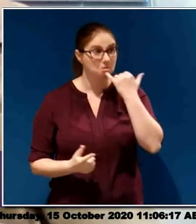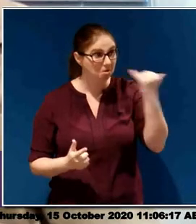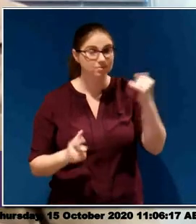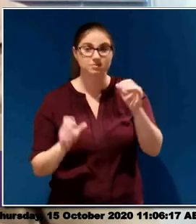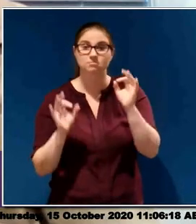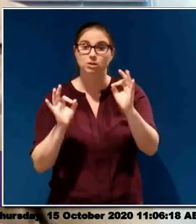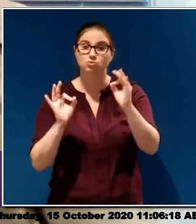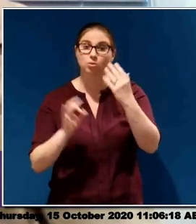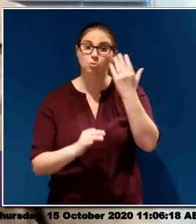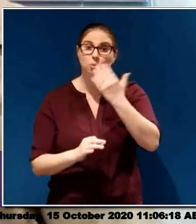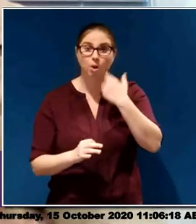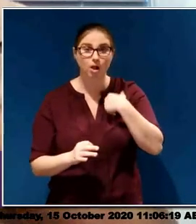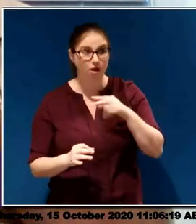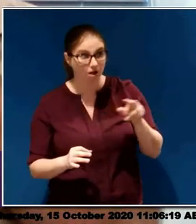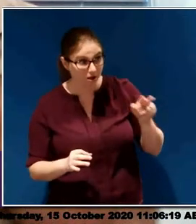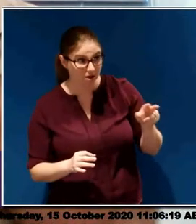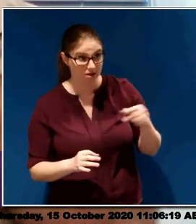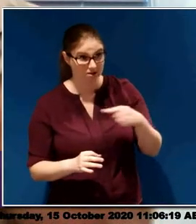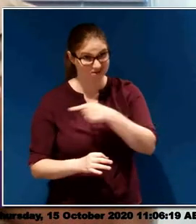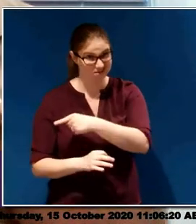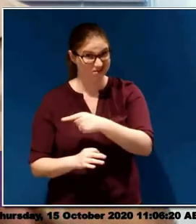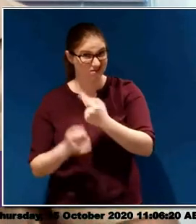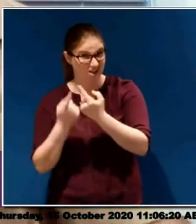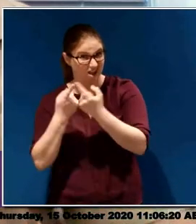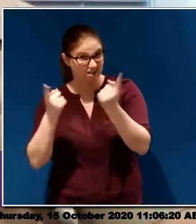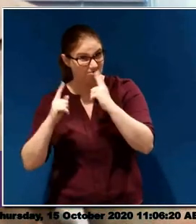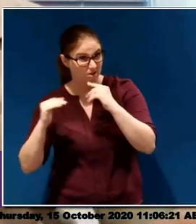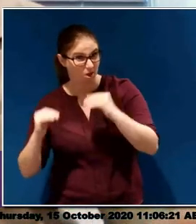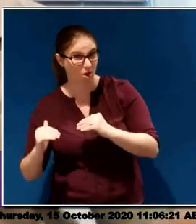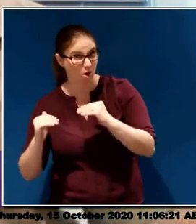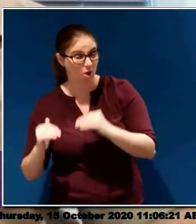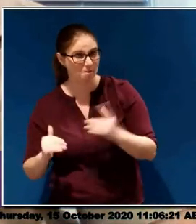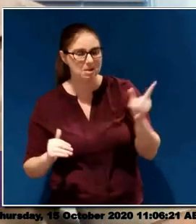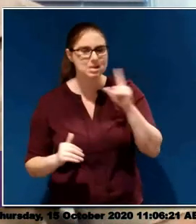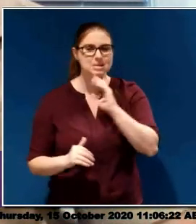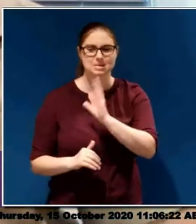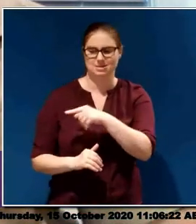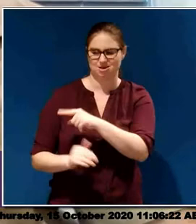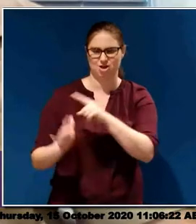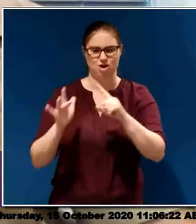because his grades are so poor but his IQ was too high, and then in the end it